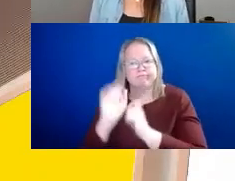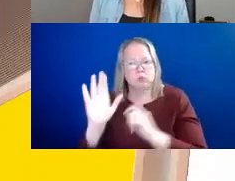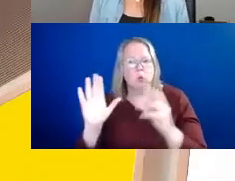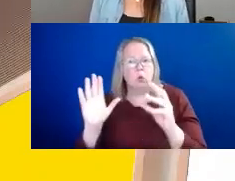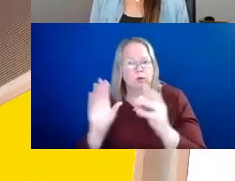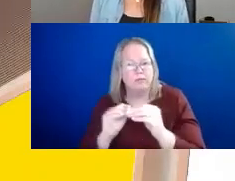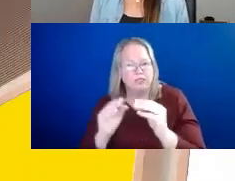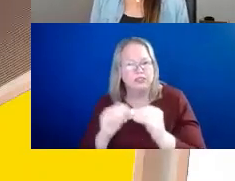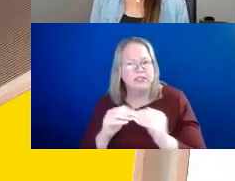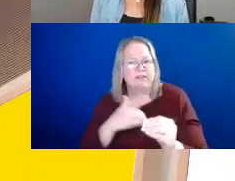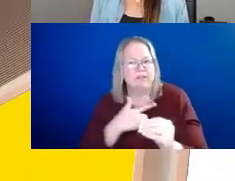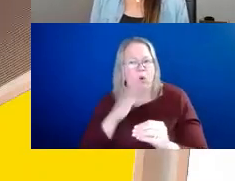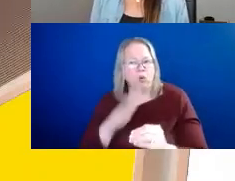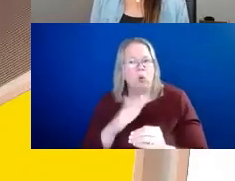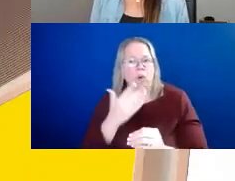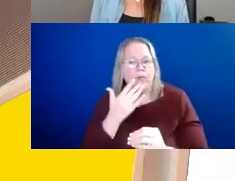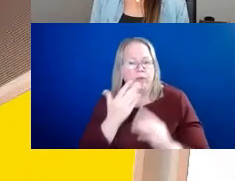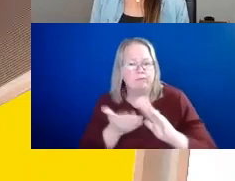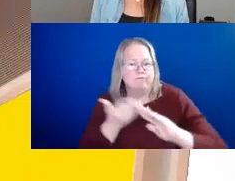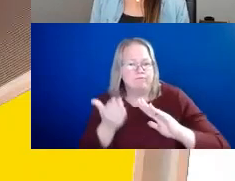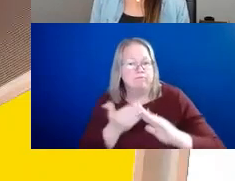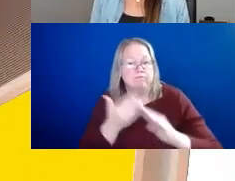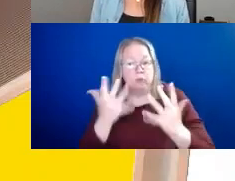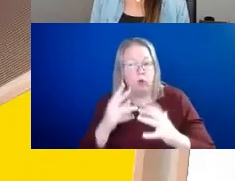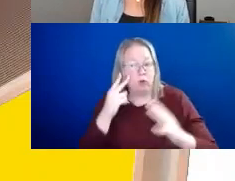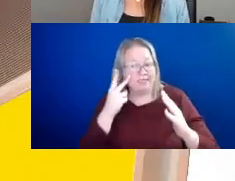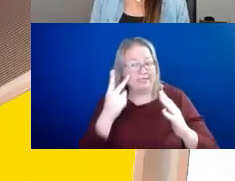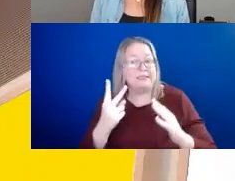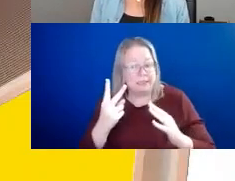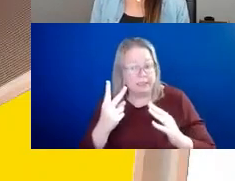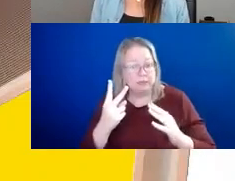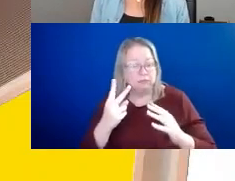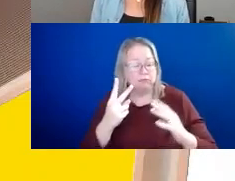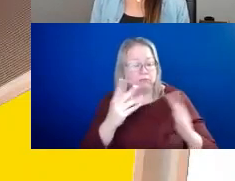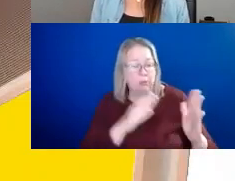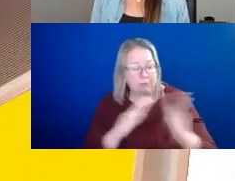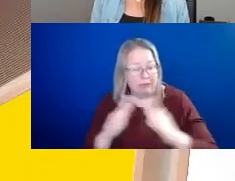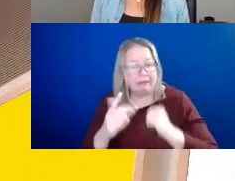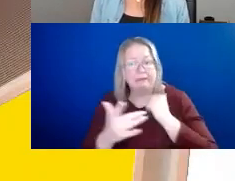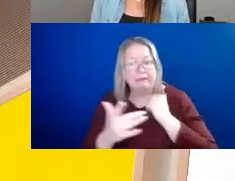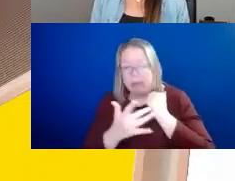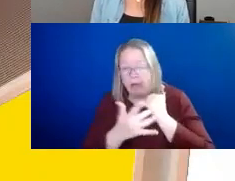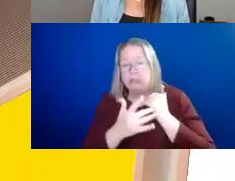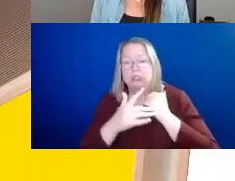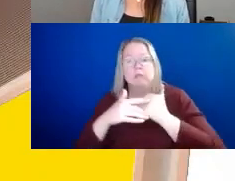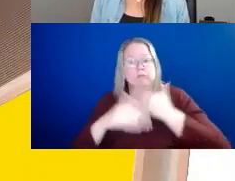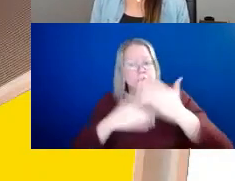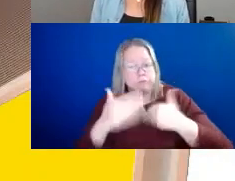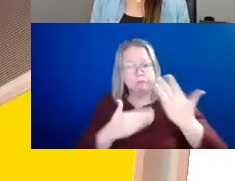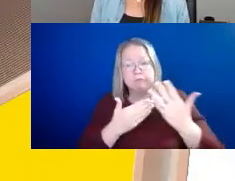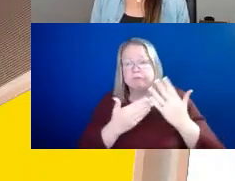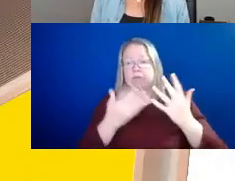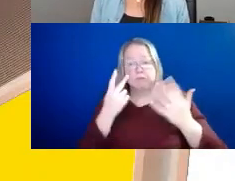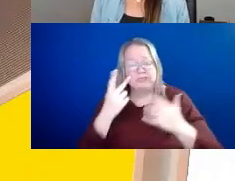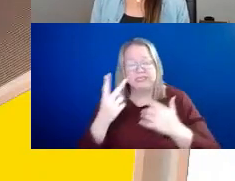12:50:43 for it to run. 12:50:48 Felice feel free to chime in here if I am